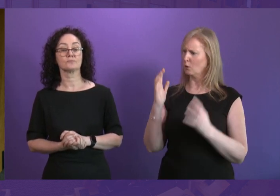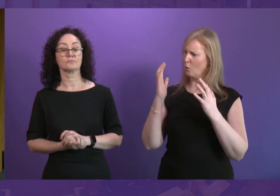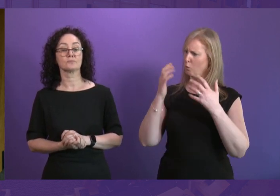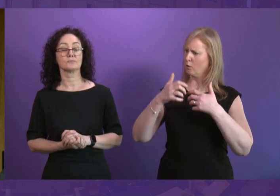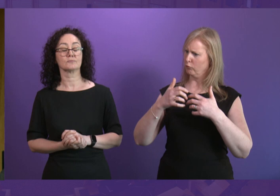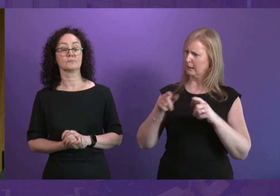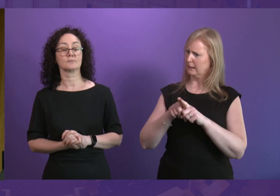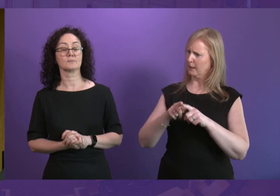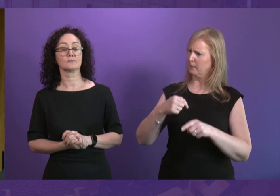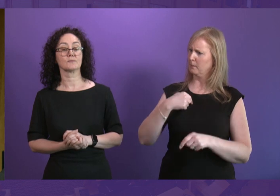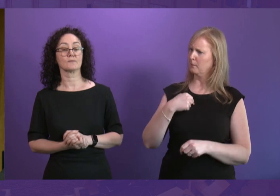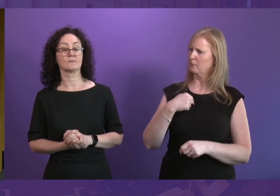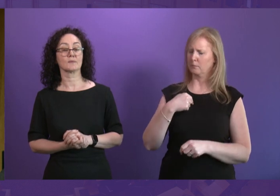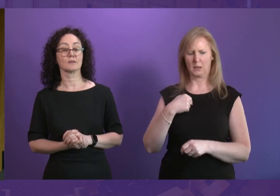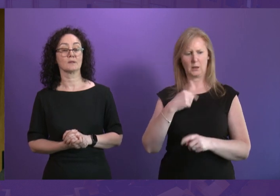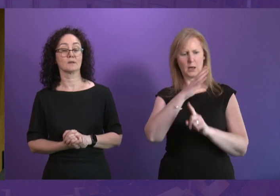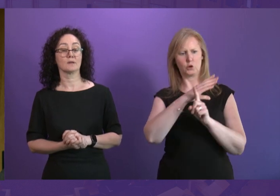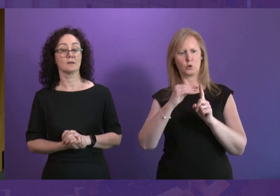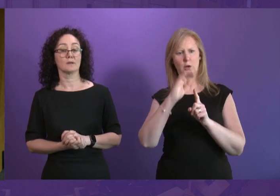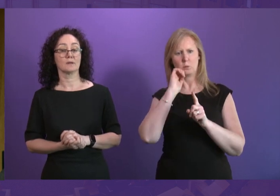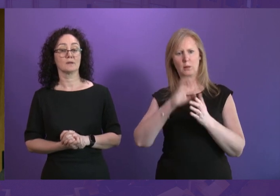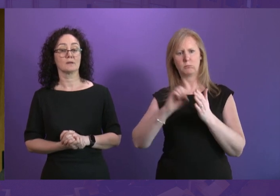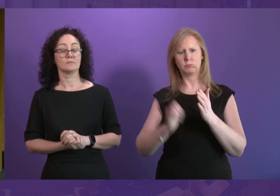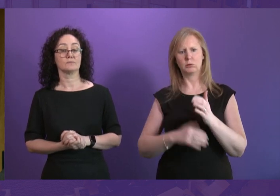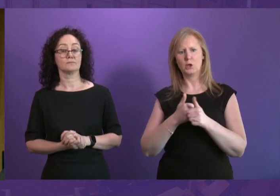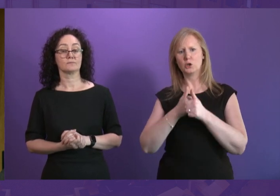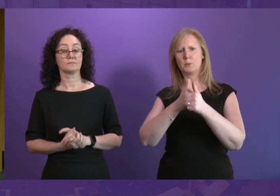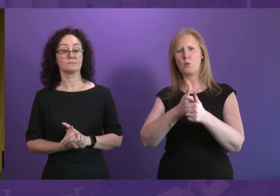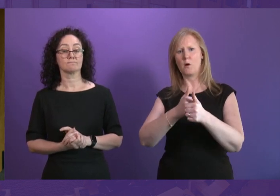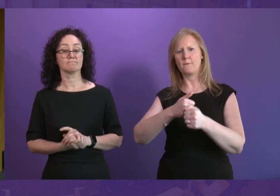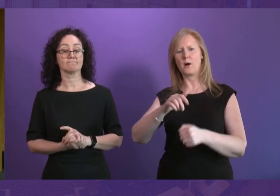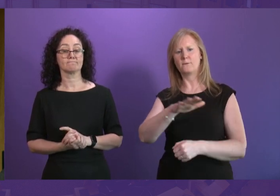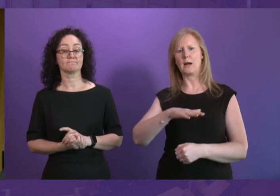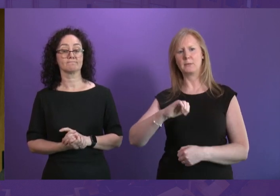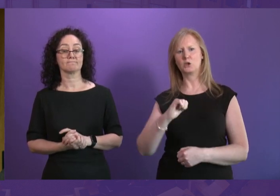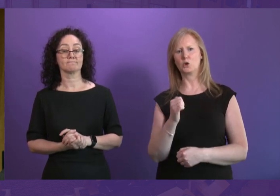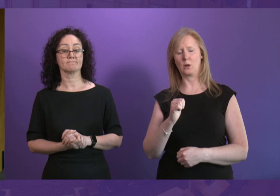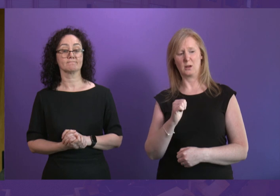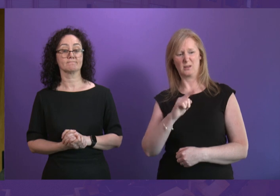that the Tories would take away that support for families, because they believe that the tax does not even exist?